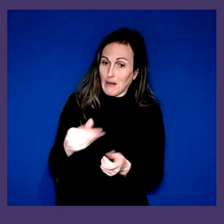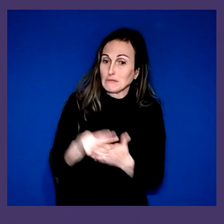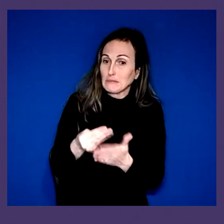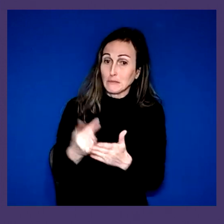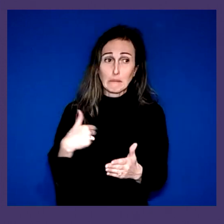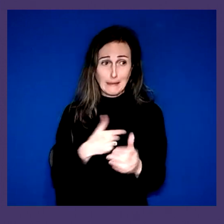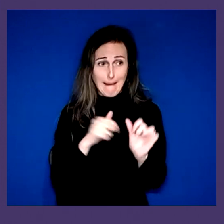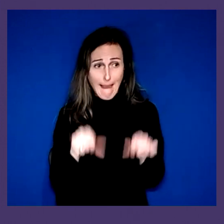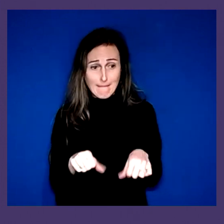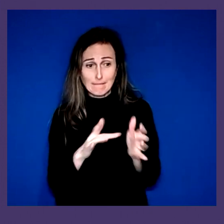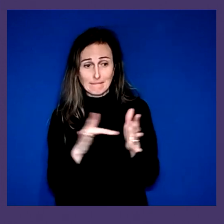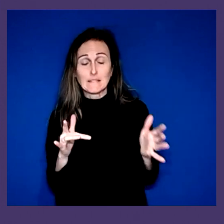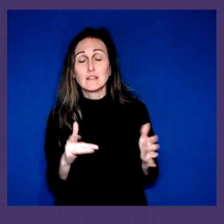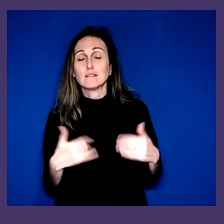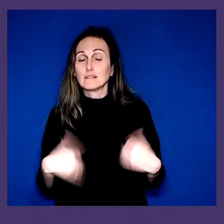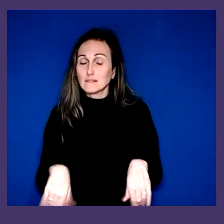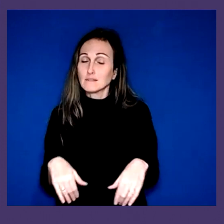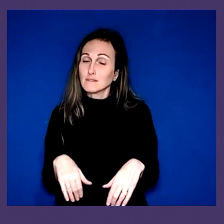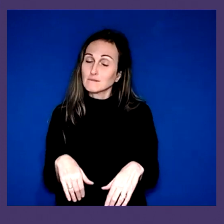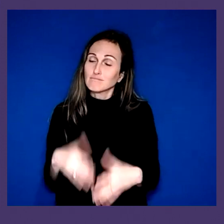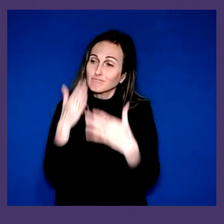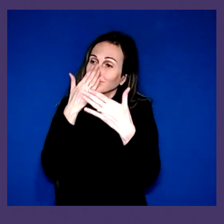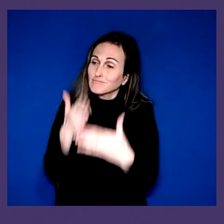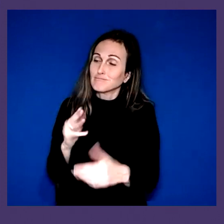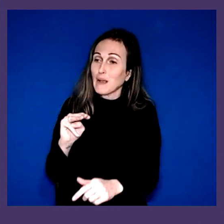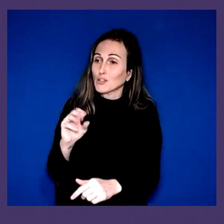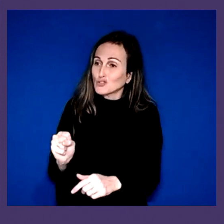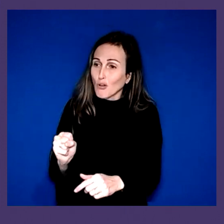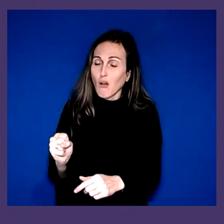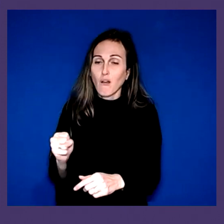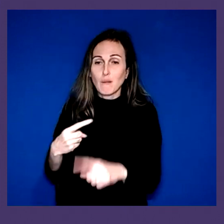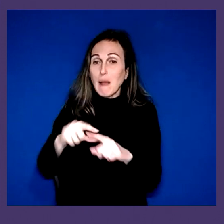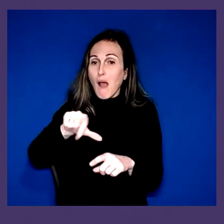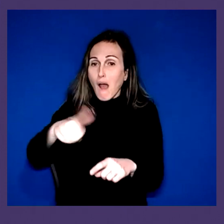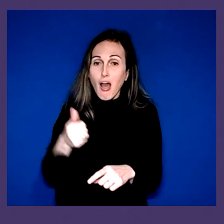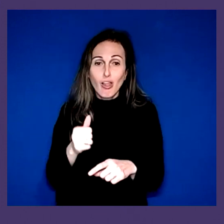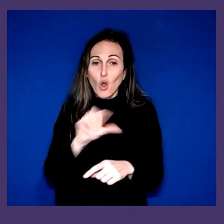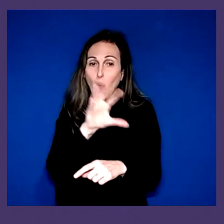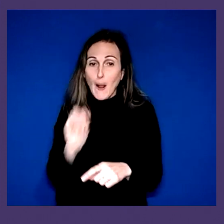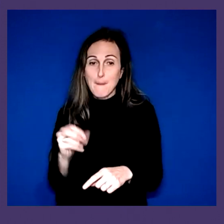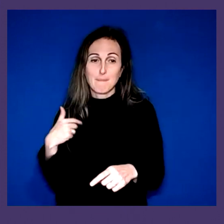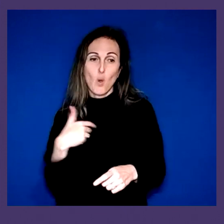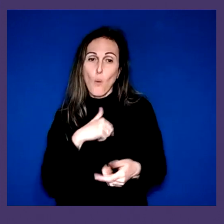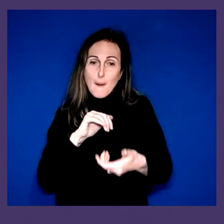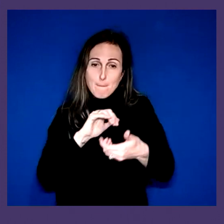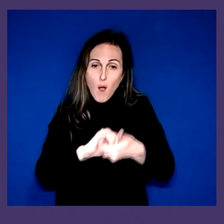Due to Microsoft and the other corporations that we have as partners, we are able to keep it free.